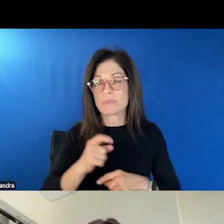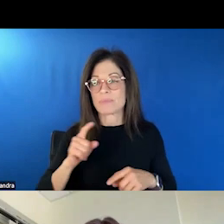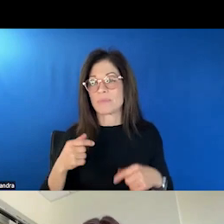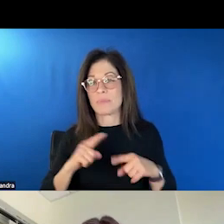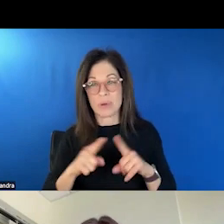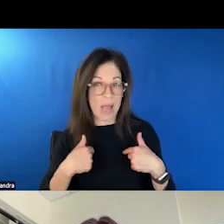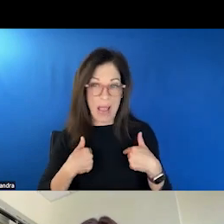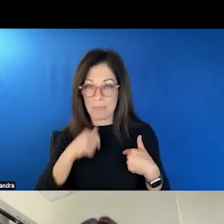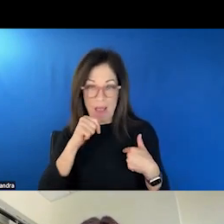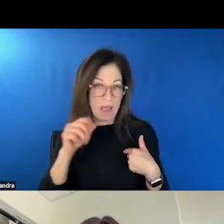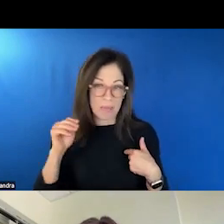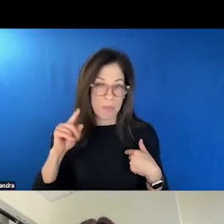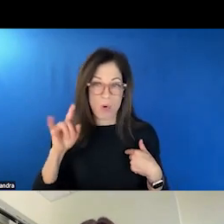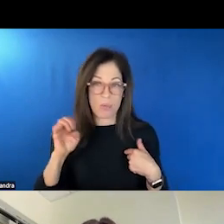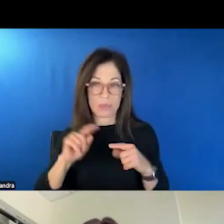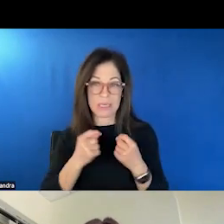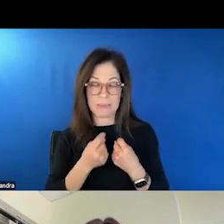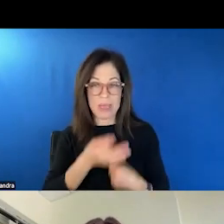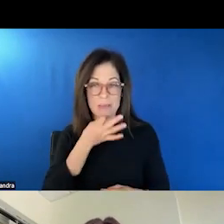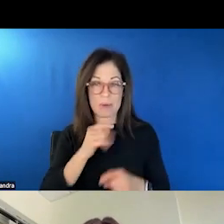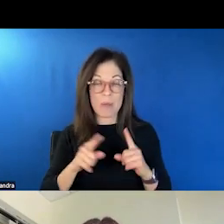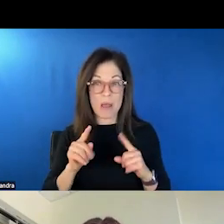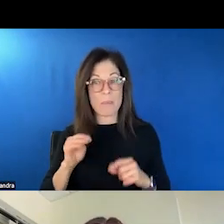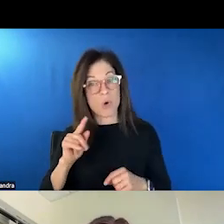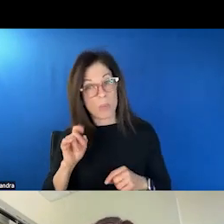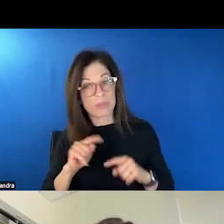TEAM EXPERT. MOBILE TEAM PARTNERS HAVE TOLD ME IF YOU